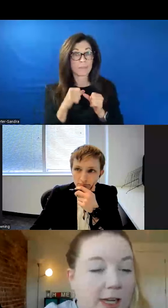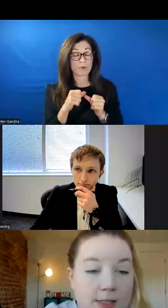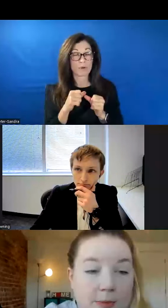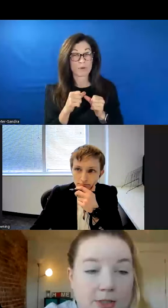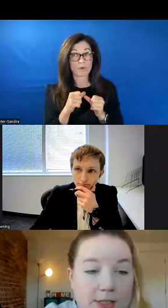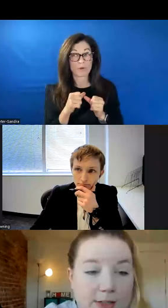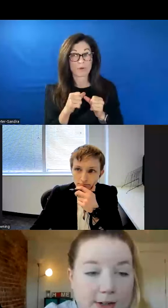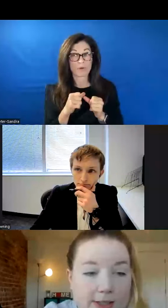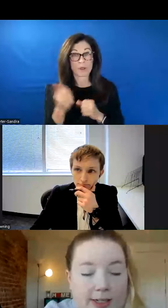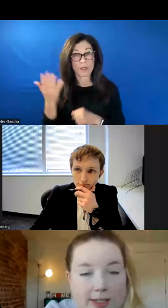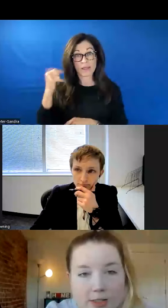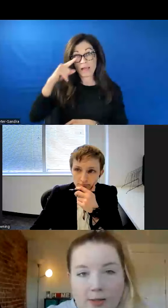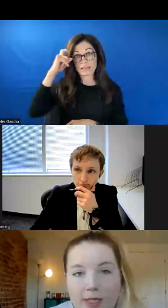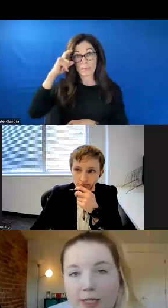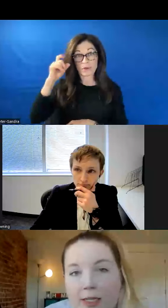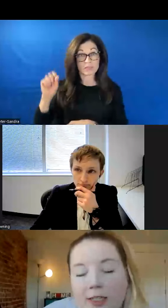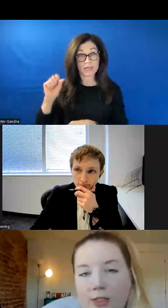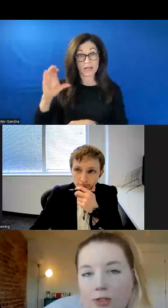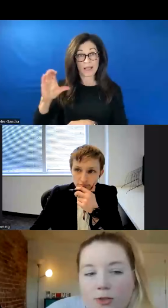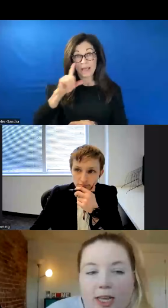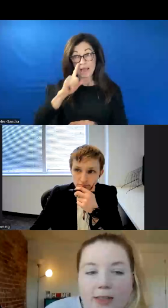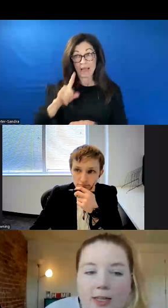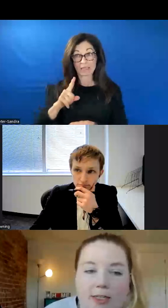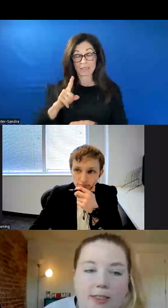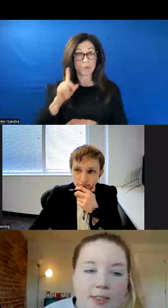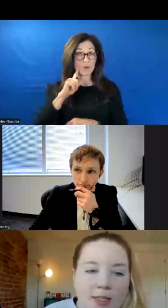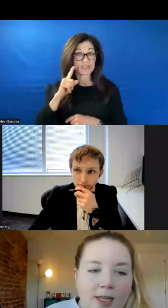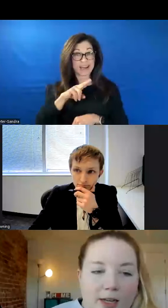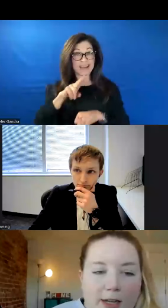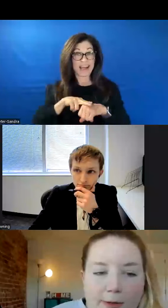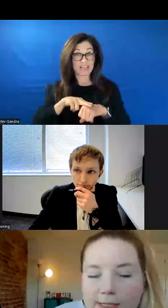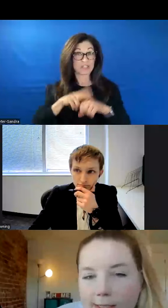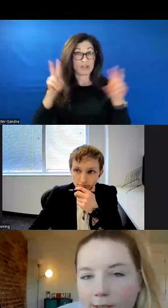LAST SUMMER THEY MADE NATIONAL HEADLINES RAISING